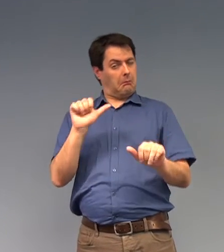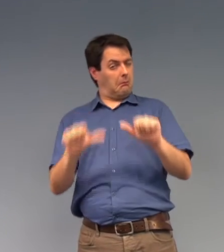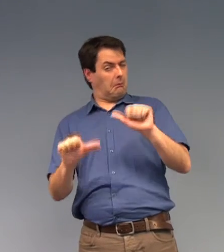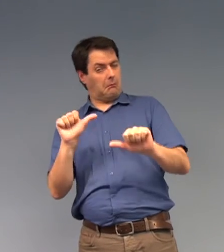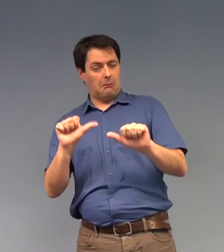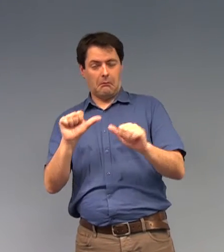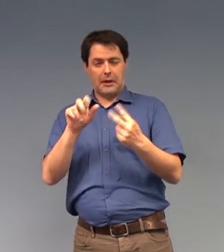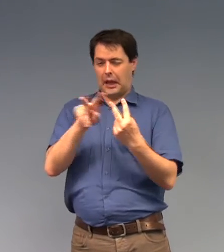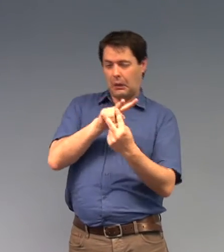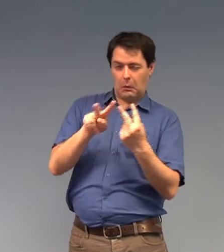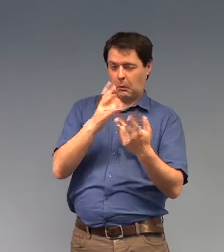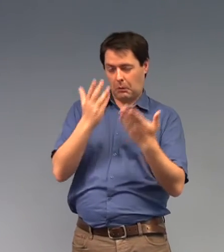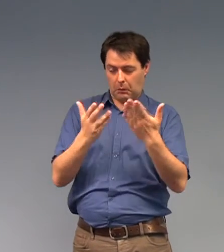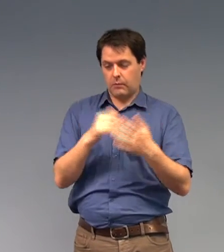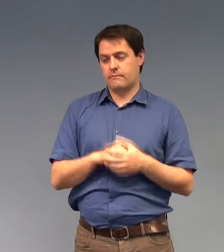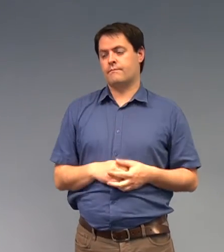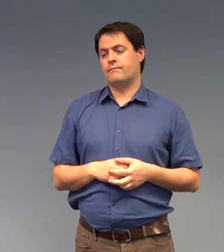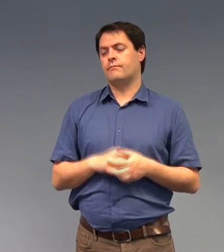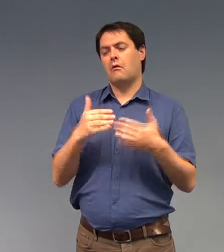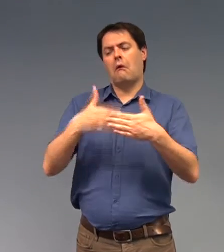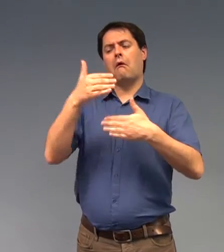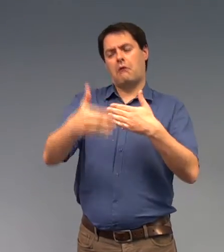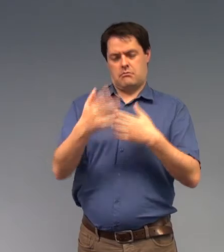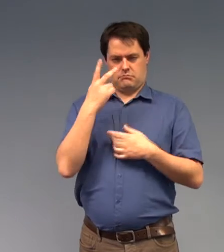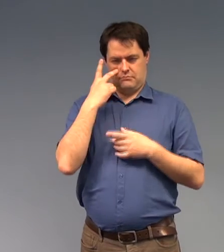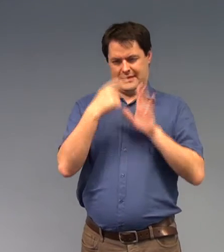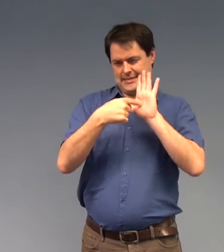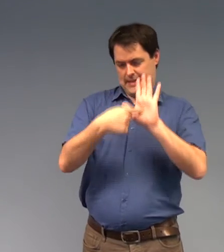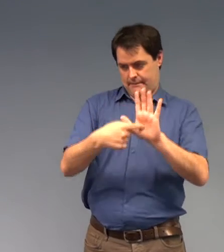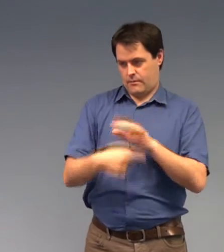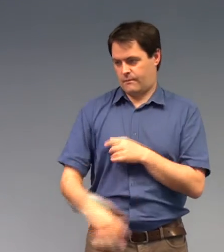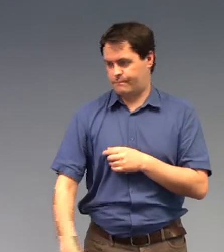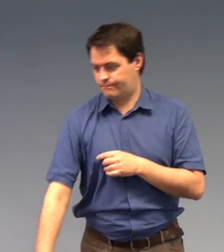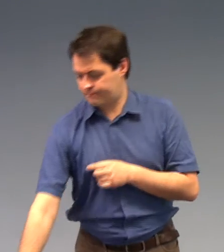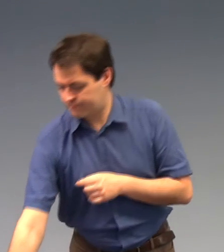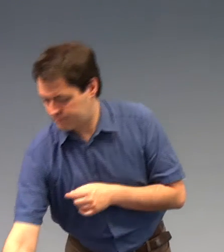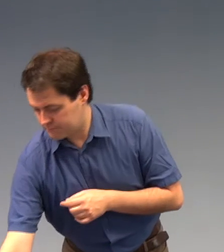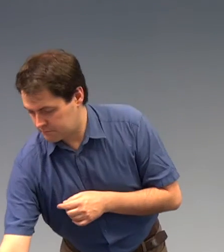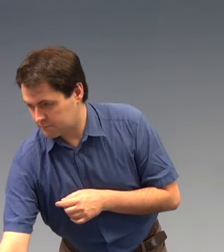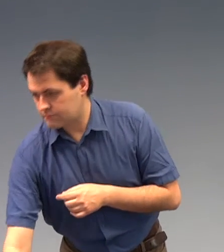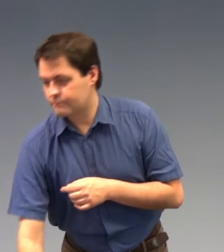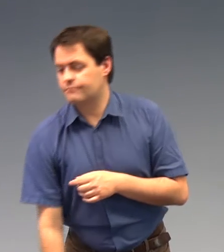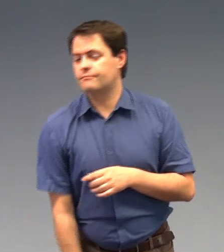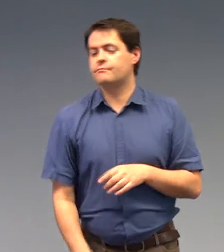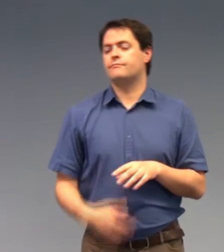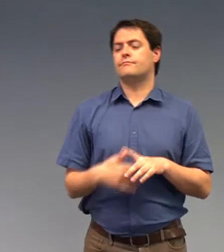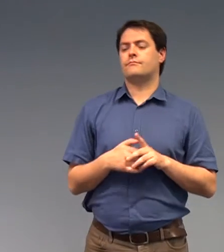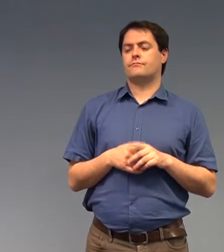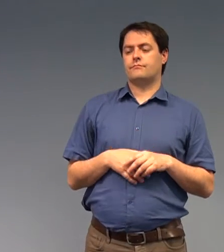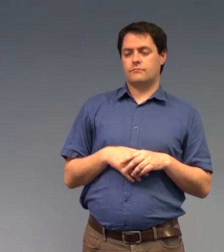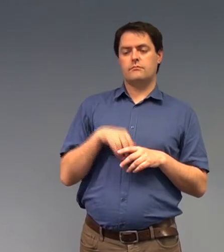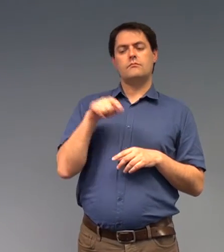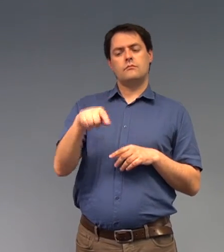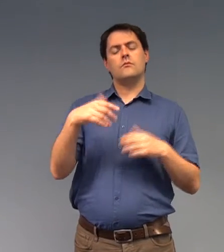I have some examples which I'll give you. And some of them seem clearly more translator decisions and others are linguistic decisions.